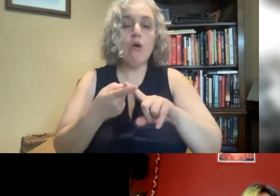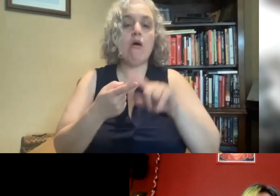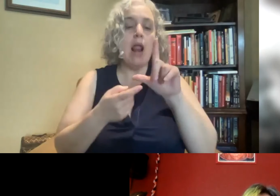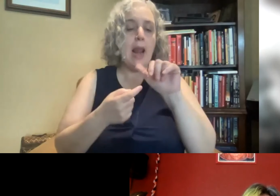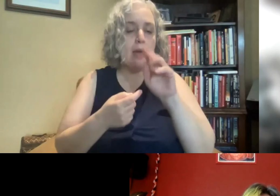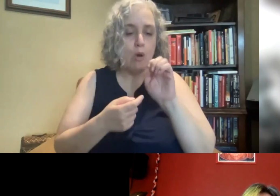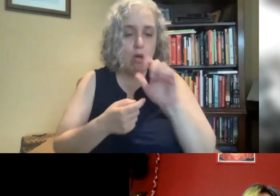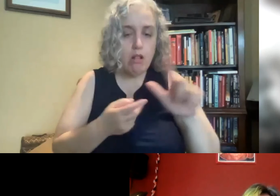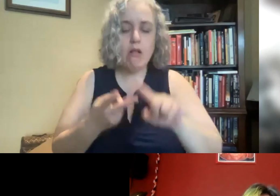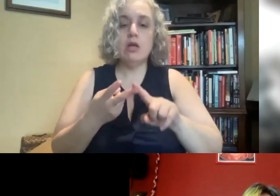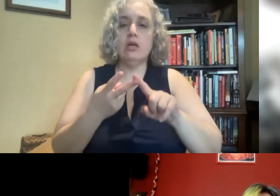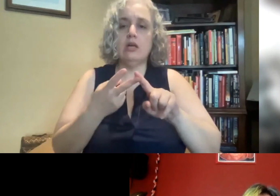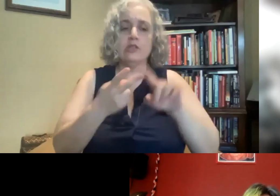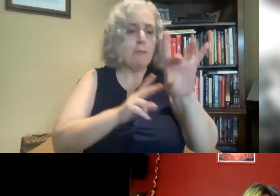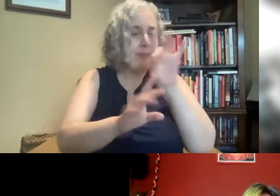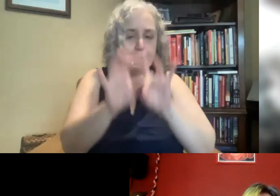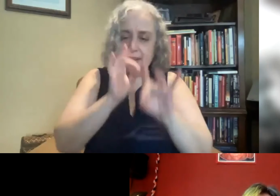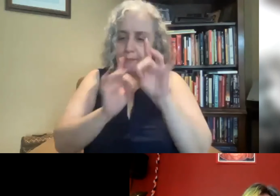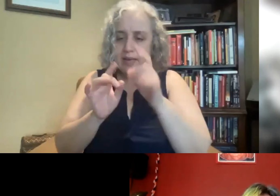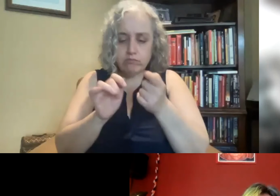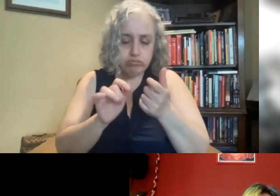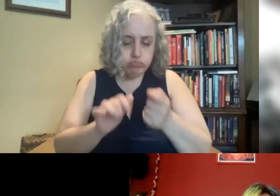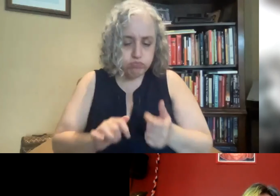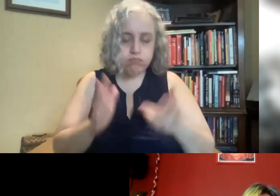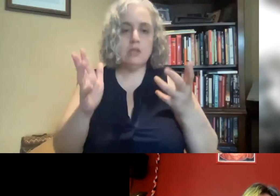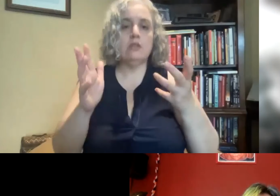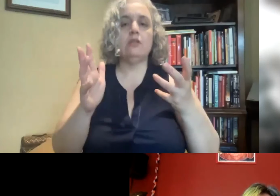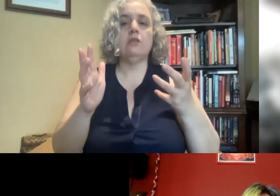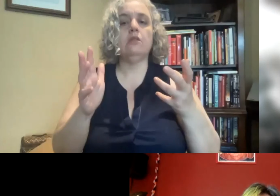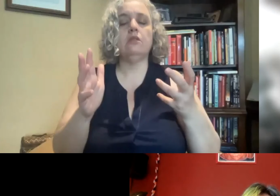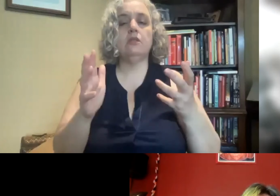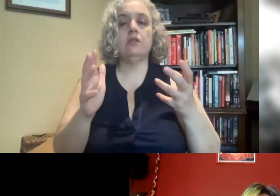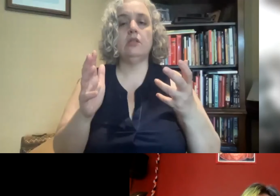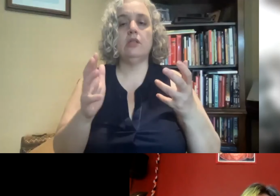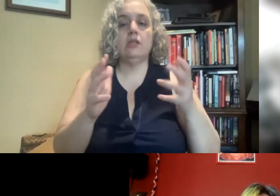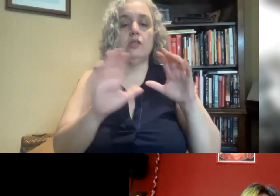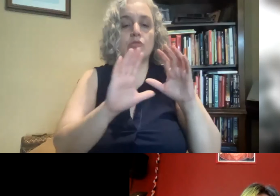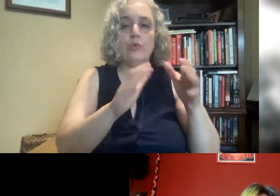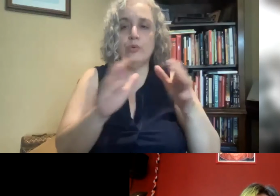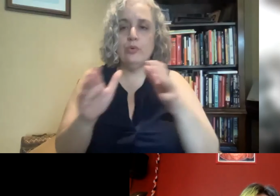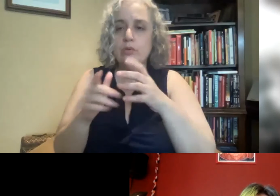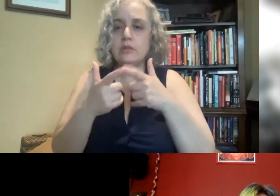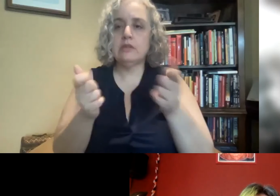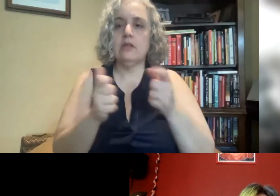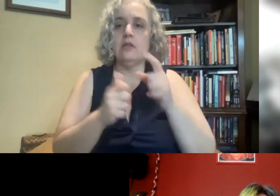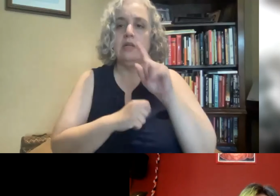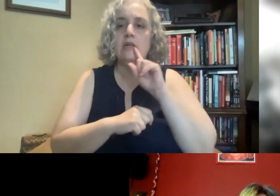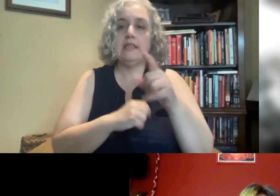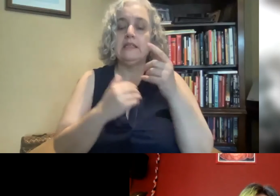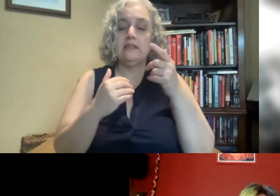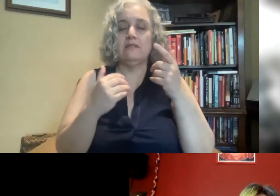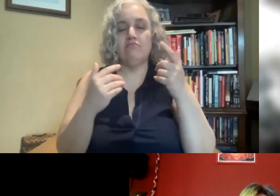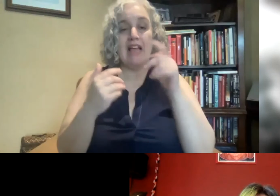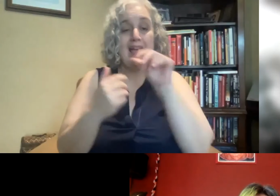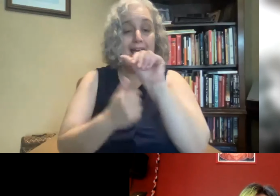Supposedly, the AI was intended to